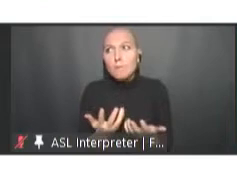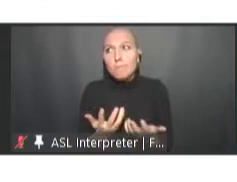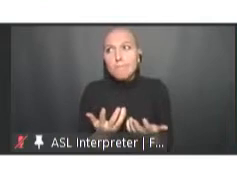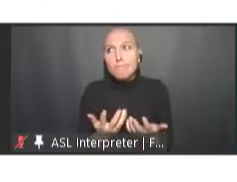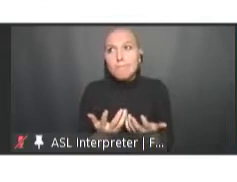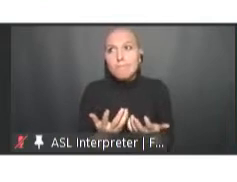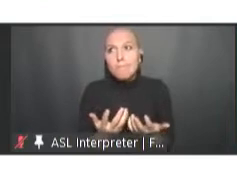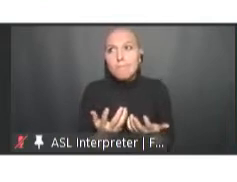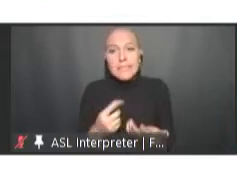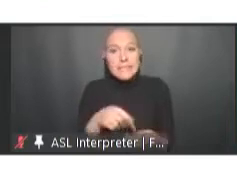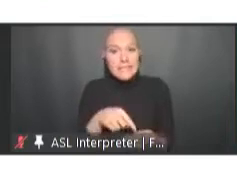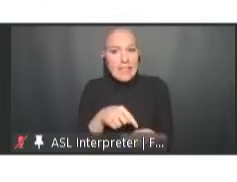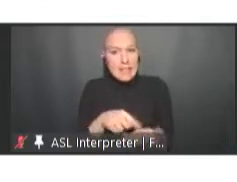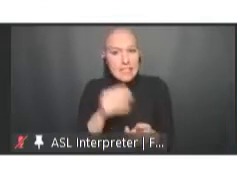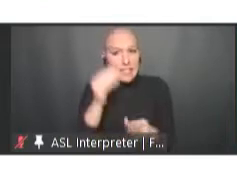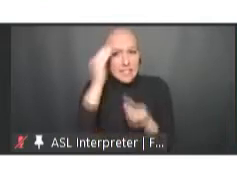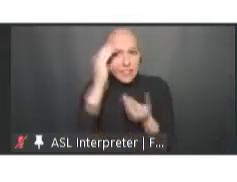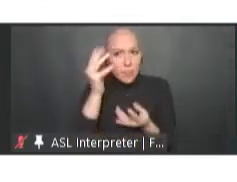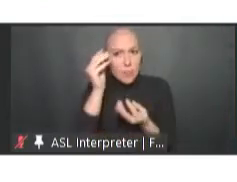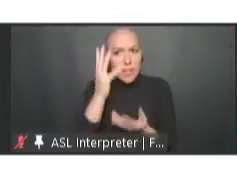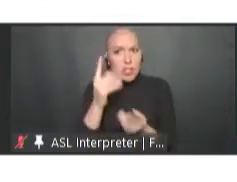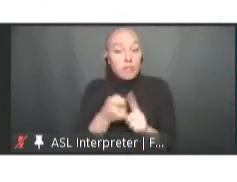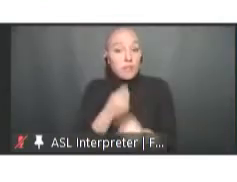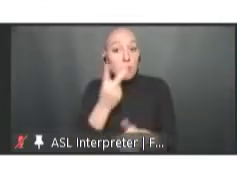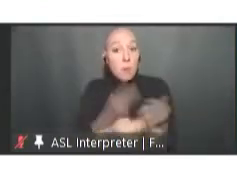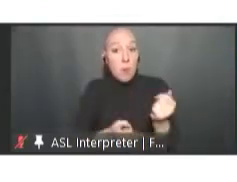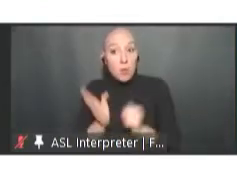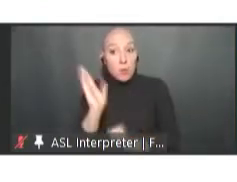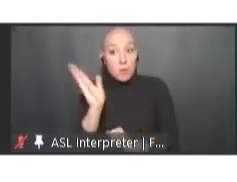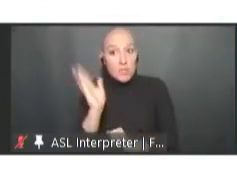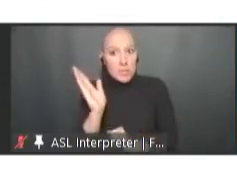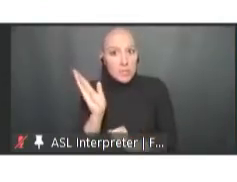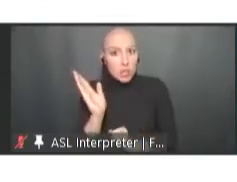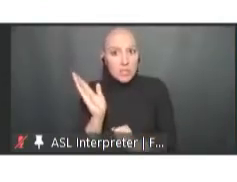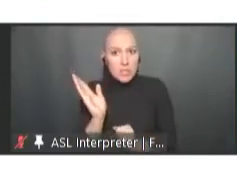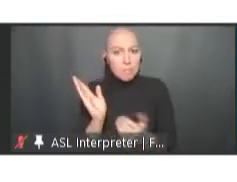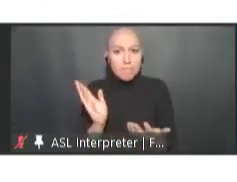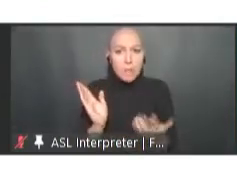information from both presentations? When and where does this get published? That is,